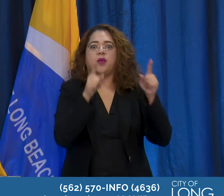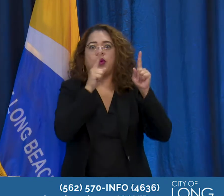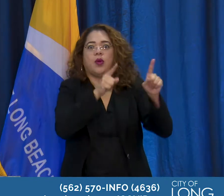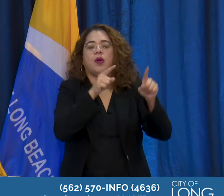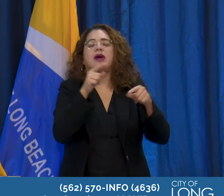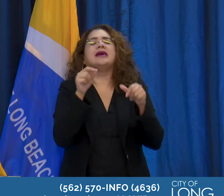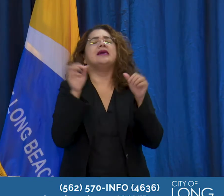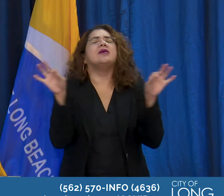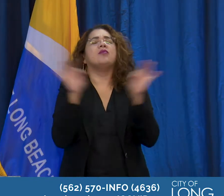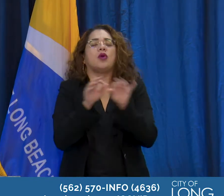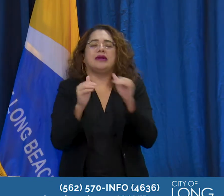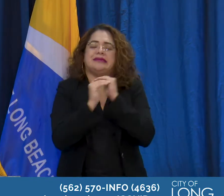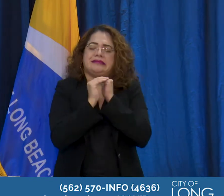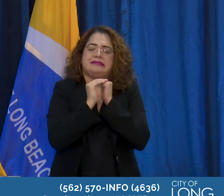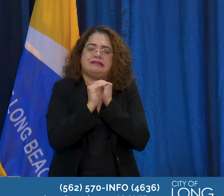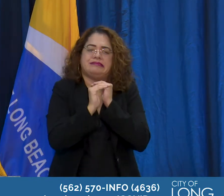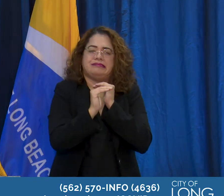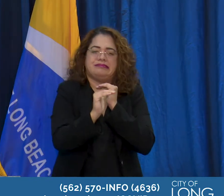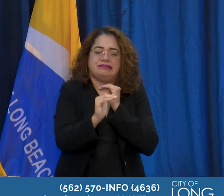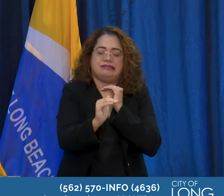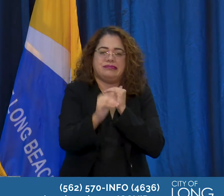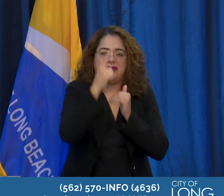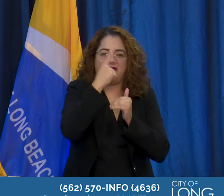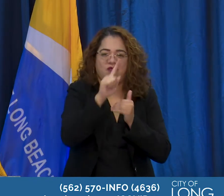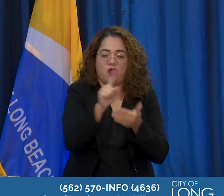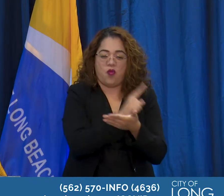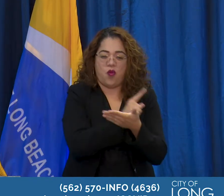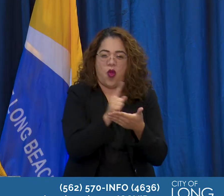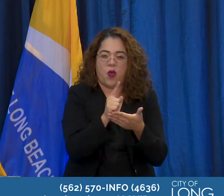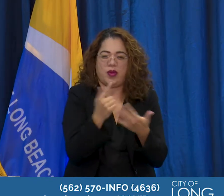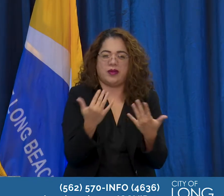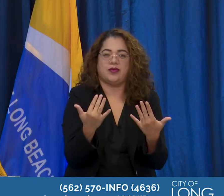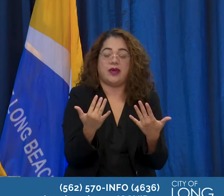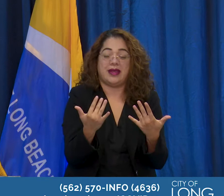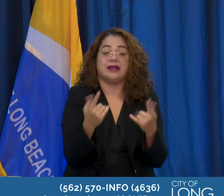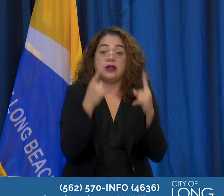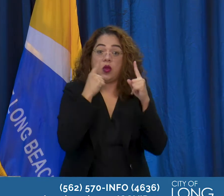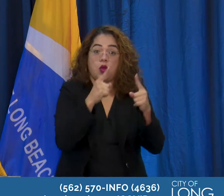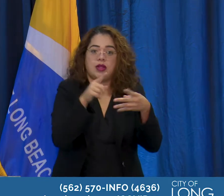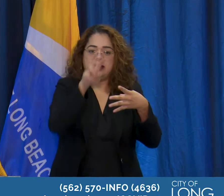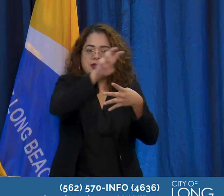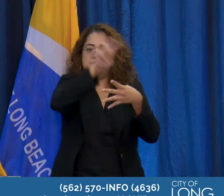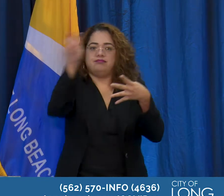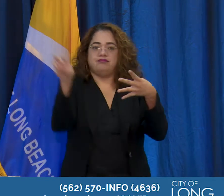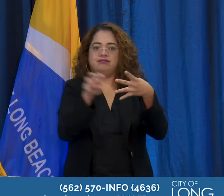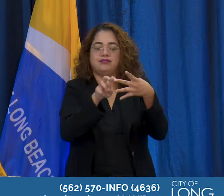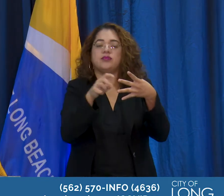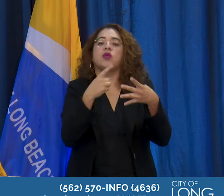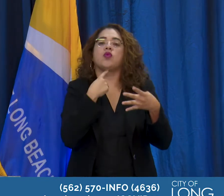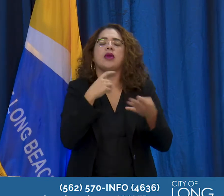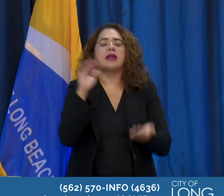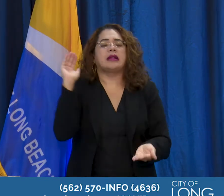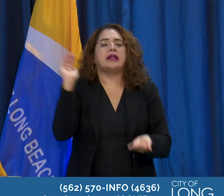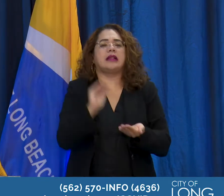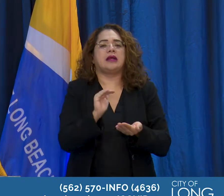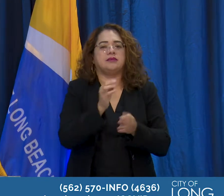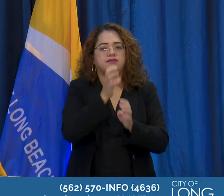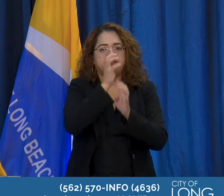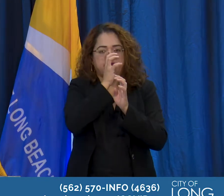per the state's rules, we will then move into the red tier, which is the next, little bit less restrictive tier.